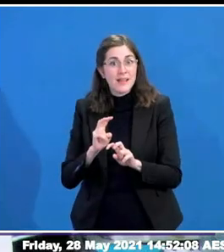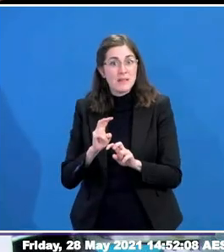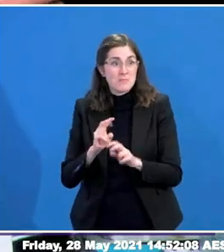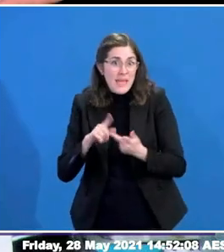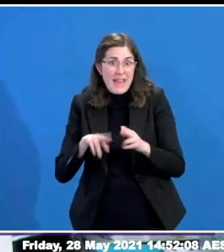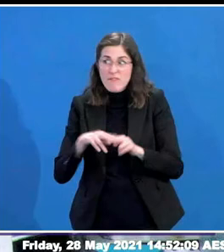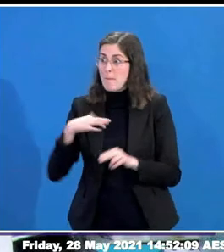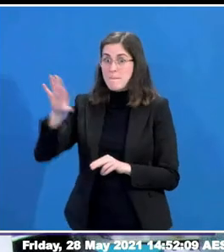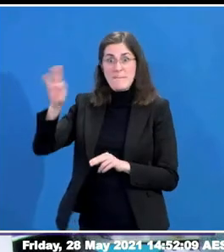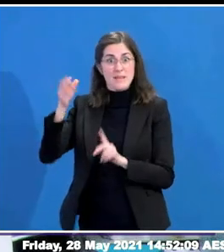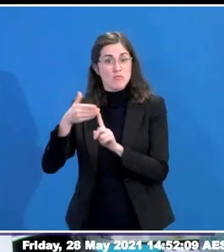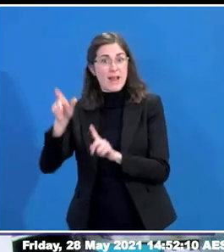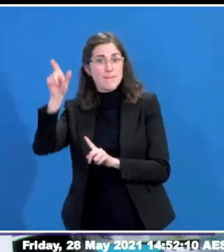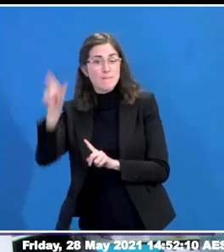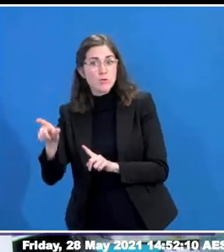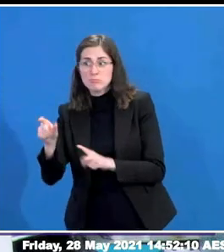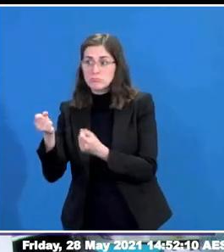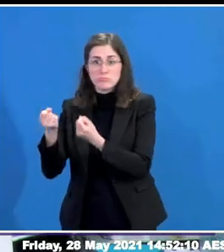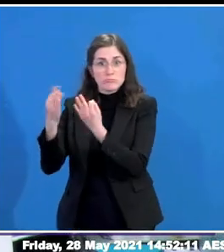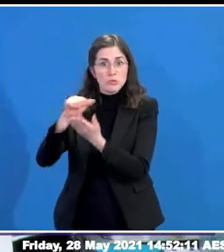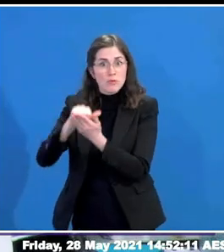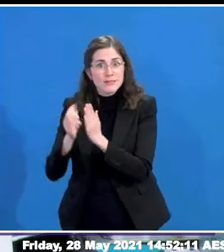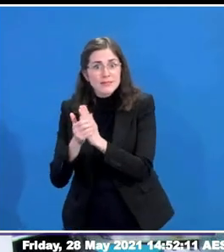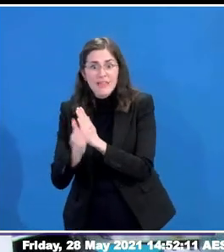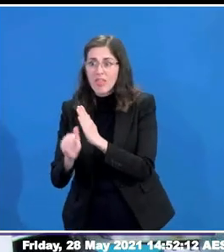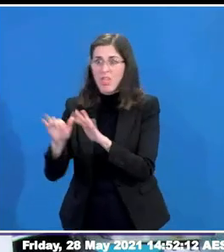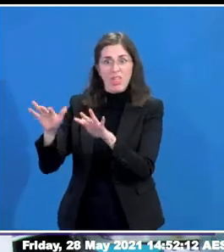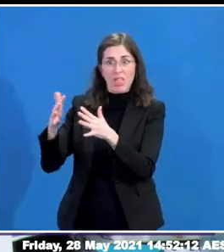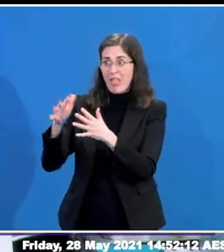Again, I'm not suggesting that any particular investigator has been